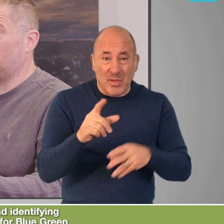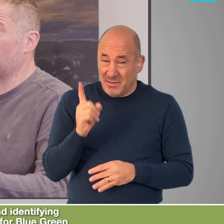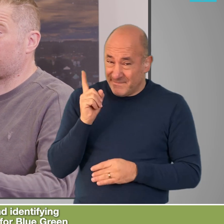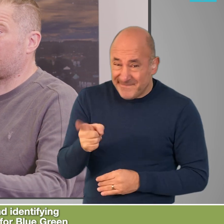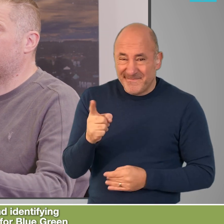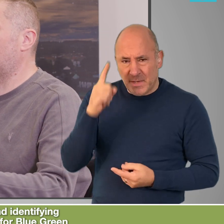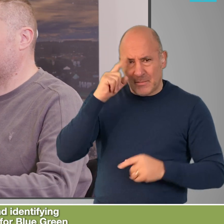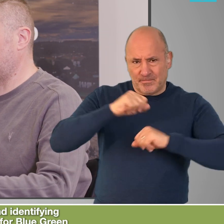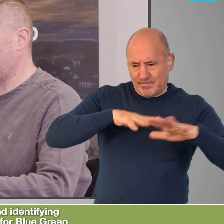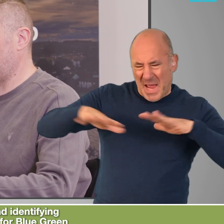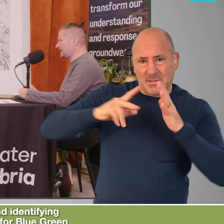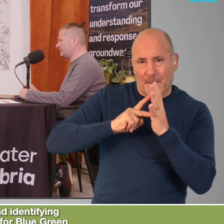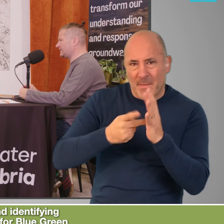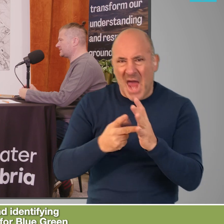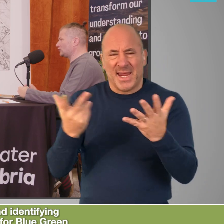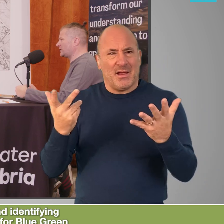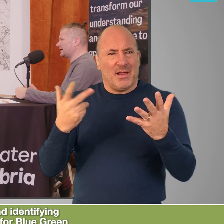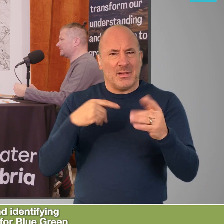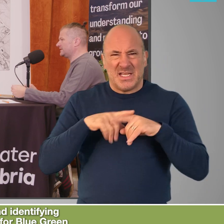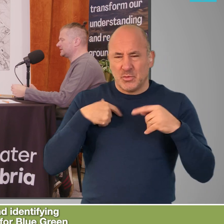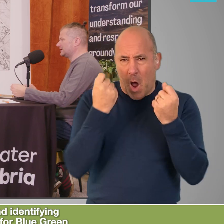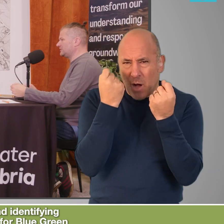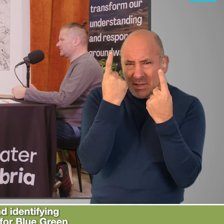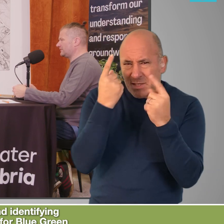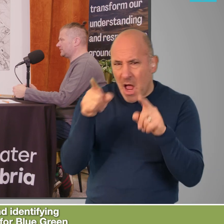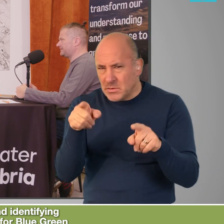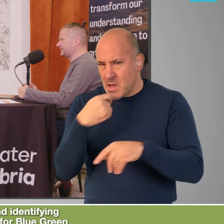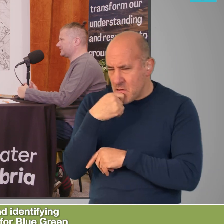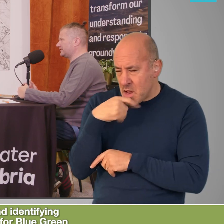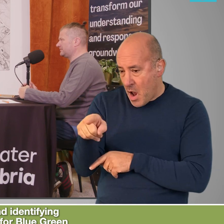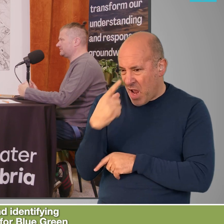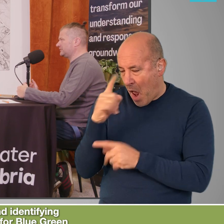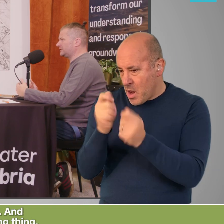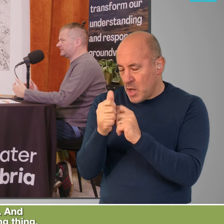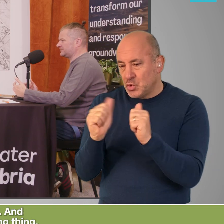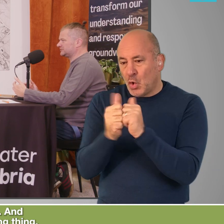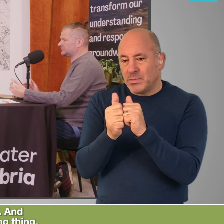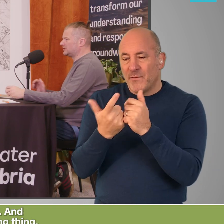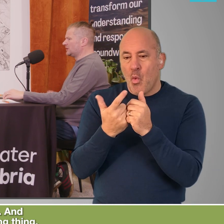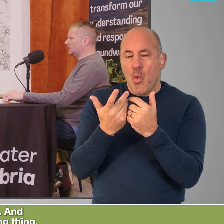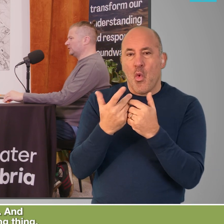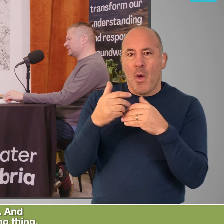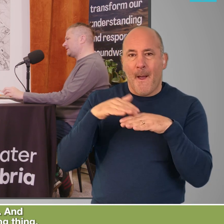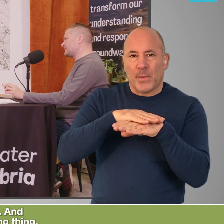and understanding and identifying areas that can be used for Blue Green infrastructure. And another interesting thing,